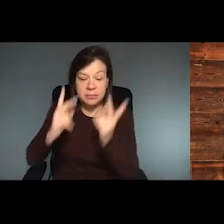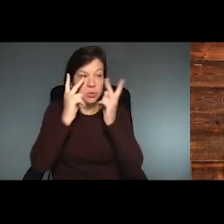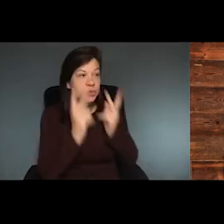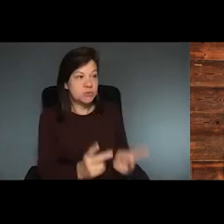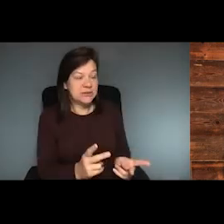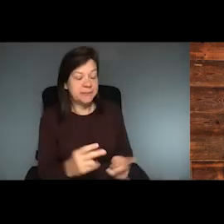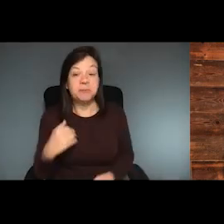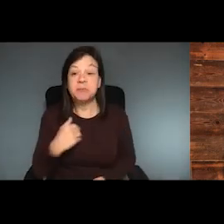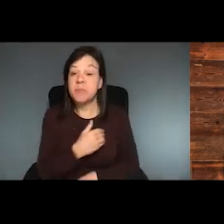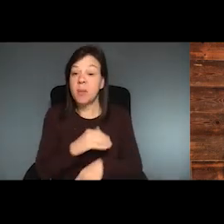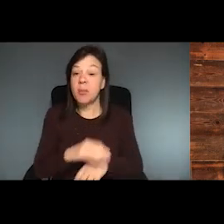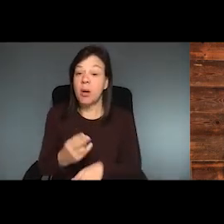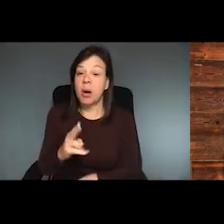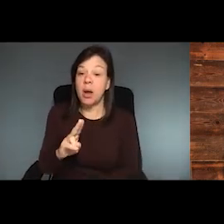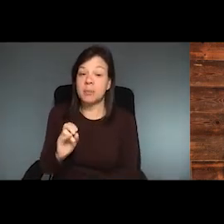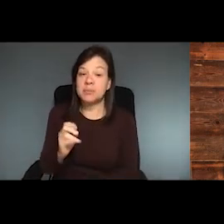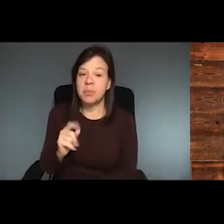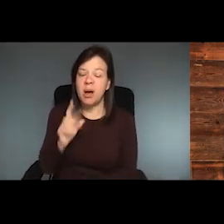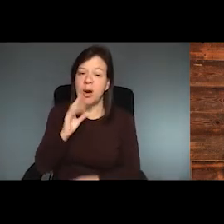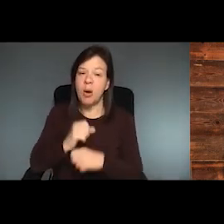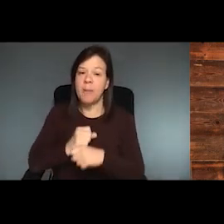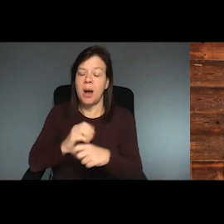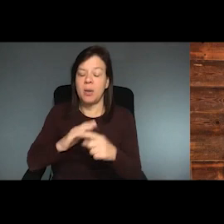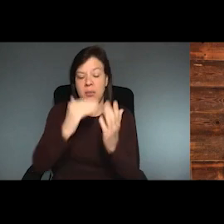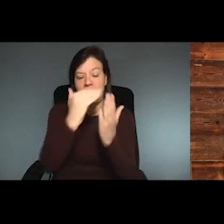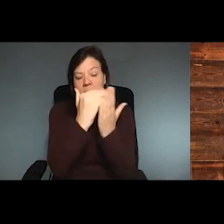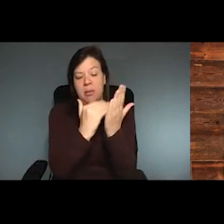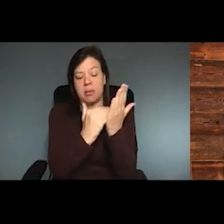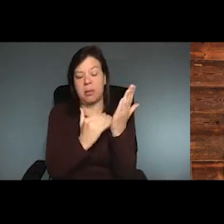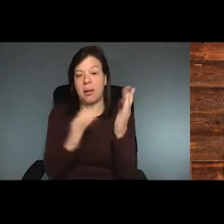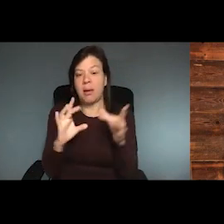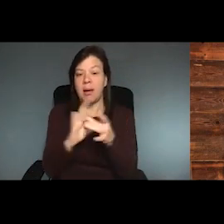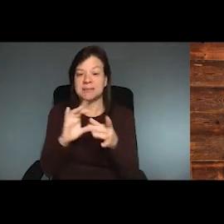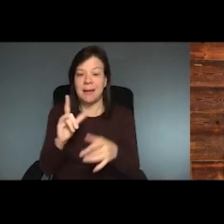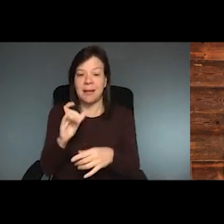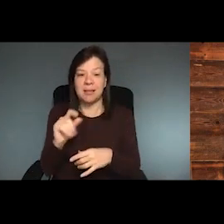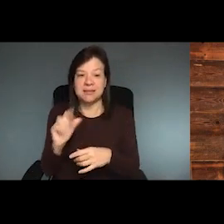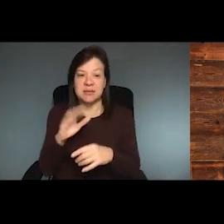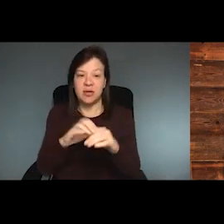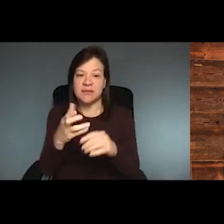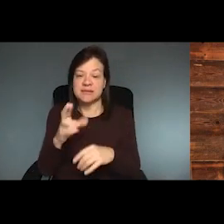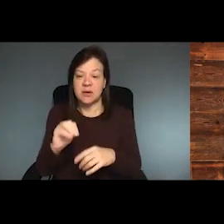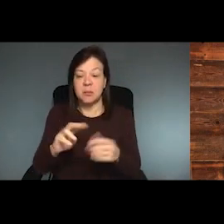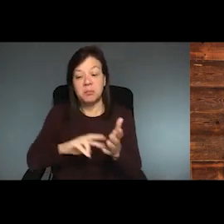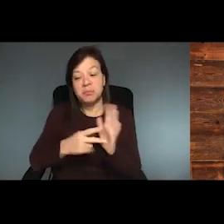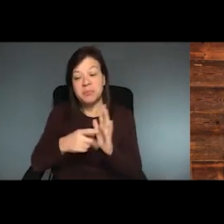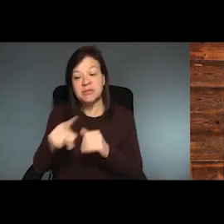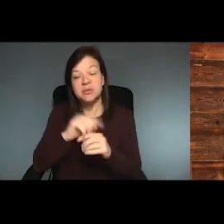MEMBERSHIPS ON HubSpot ARE POWERED BY CONTACT LIST FEATURE WITHIN CRM MEANS YOU CAN CREATE MULTIPLE LISTS